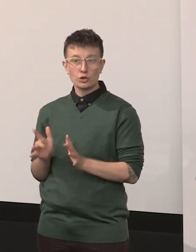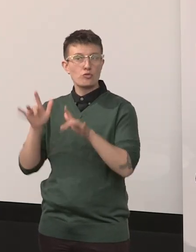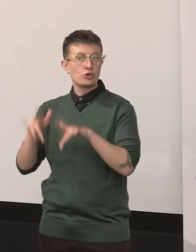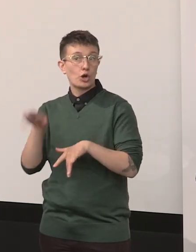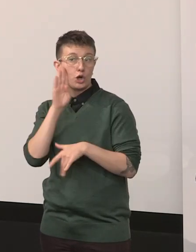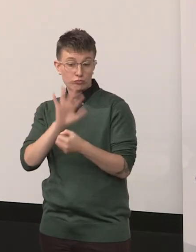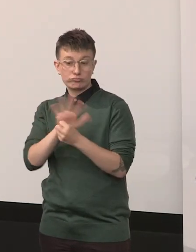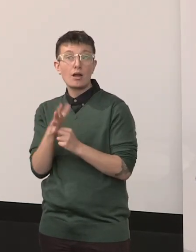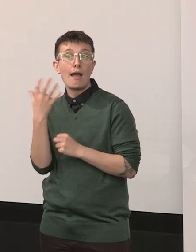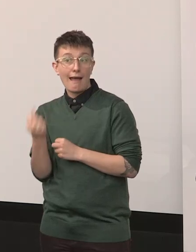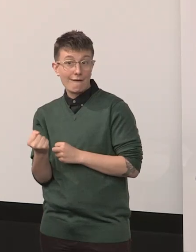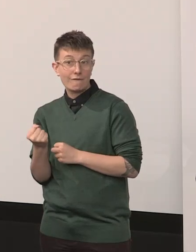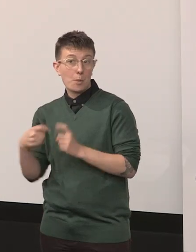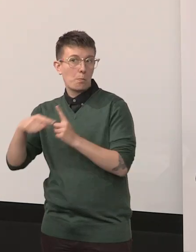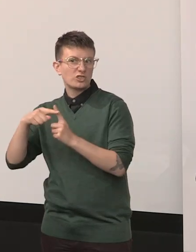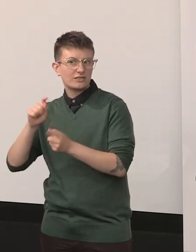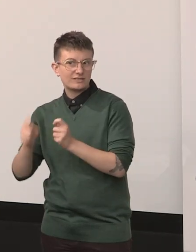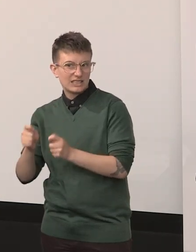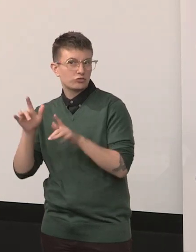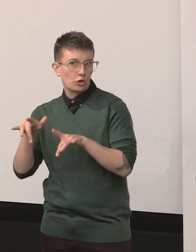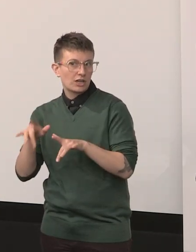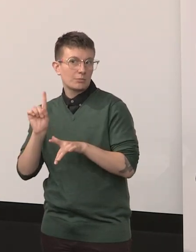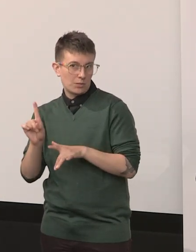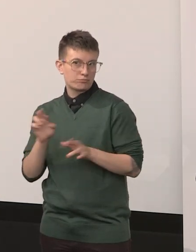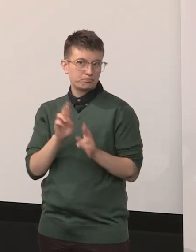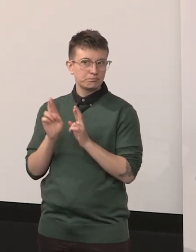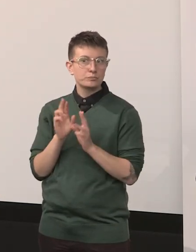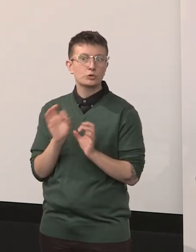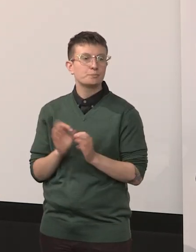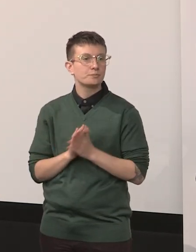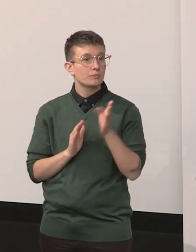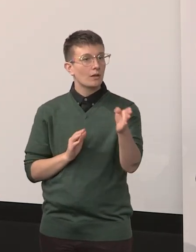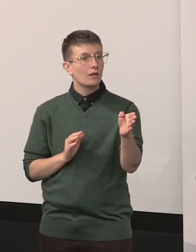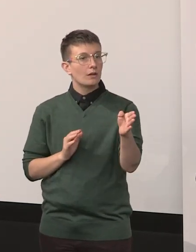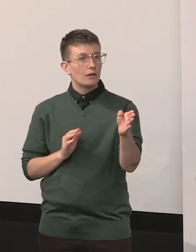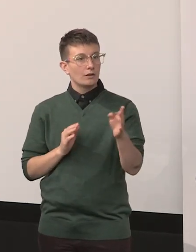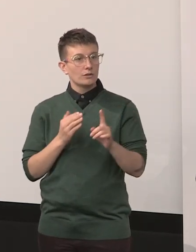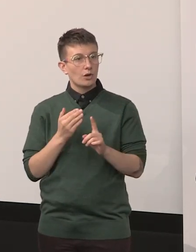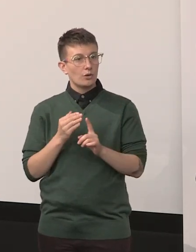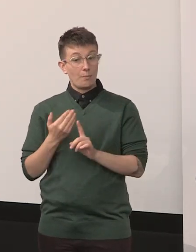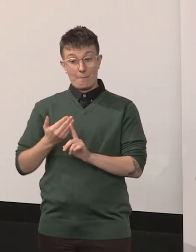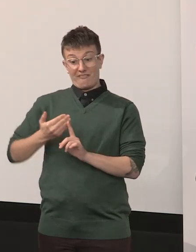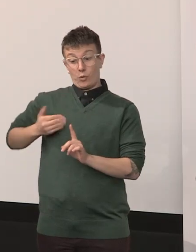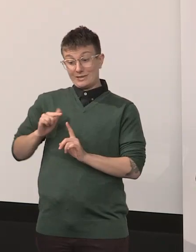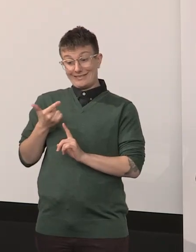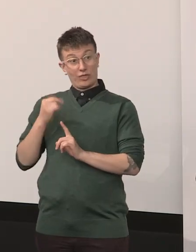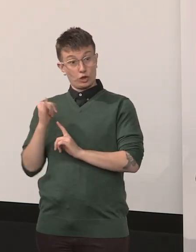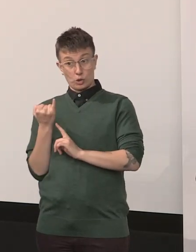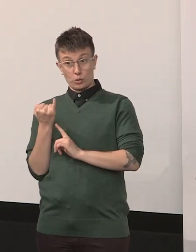we're just matching that - we would have heard if there were any positive tests. We're just matching that with our